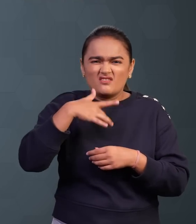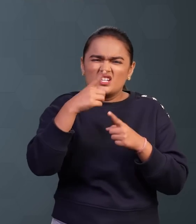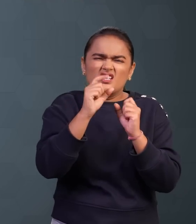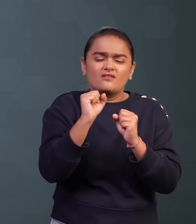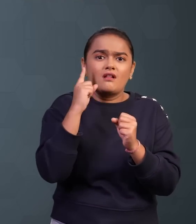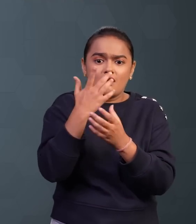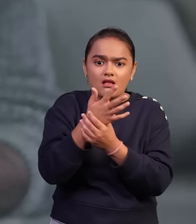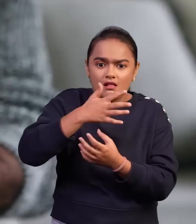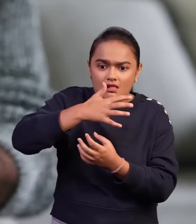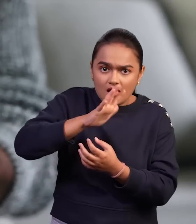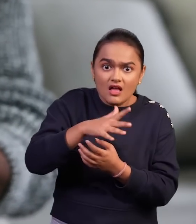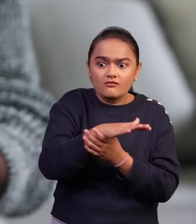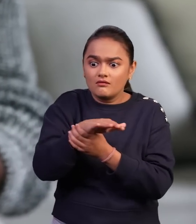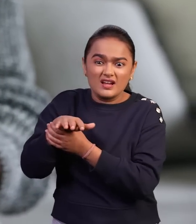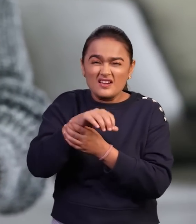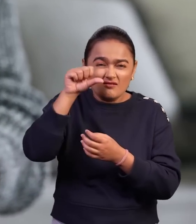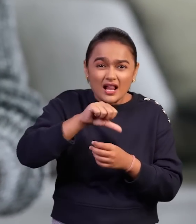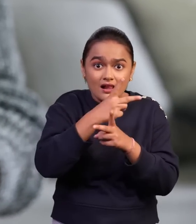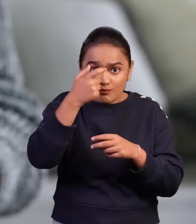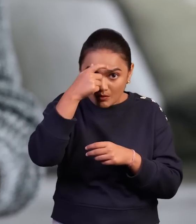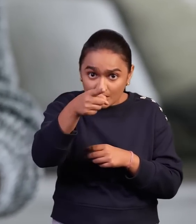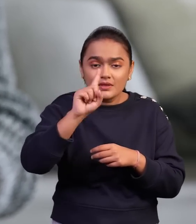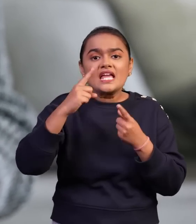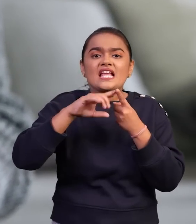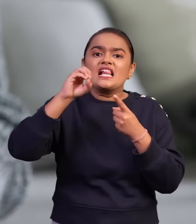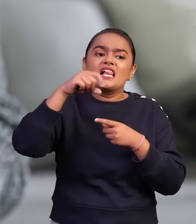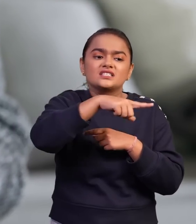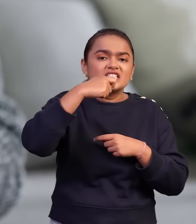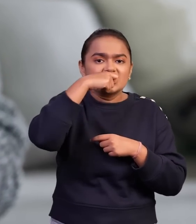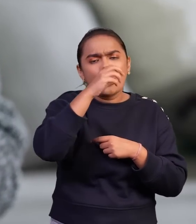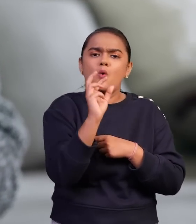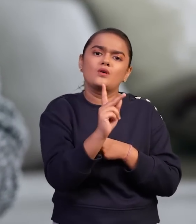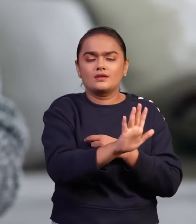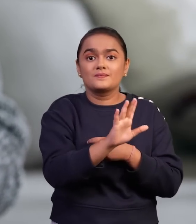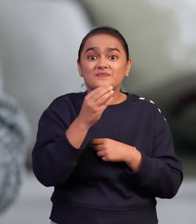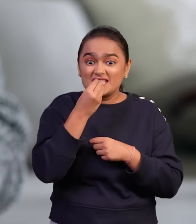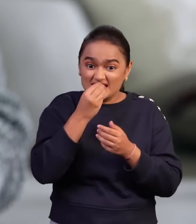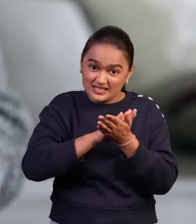If manual brushing is difficult, such as in cases of arthritis or mobility issues, an electric toothbrush is a better option.